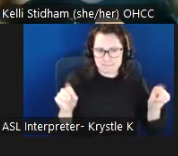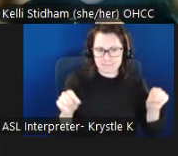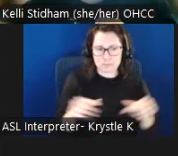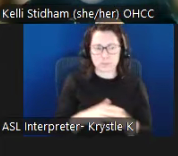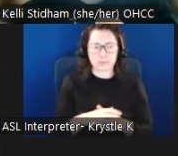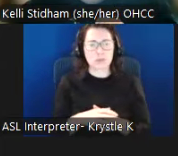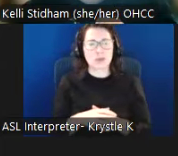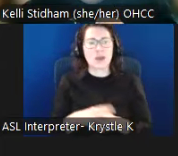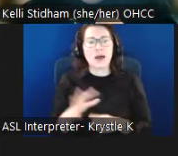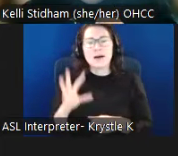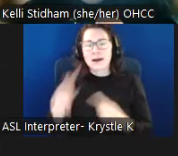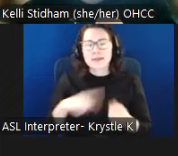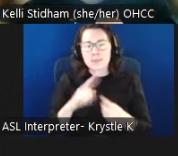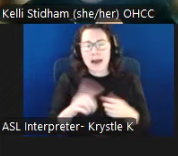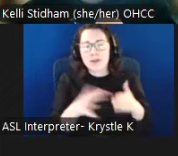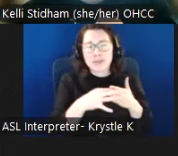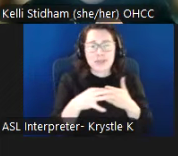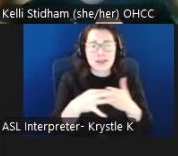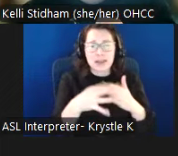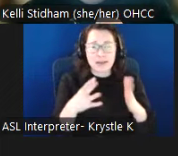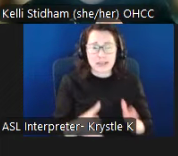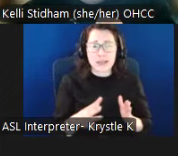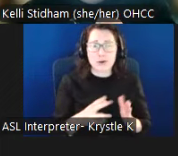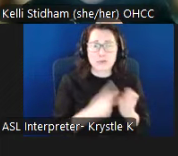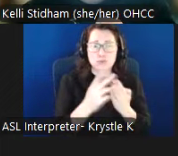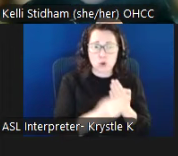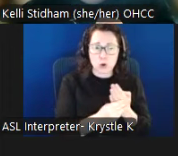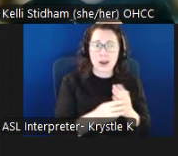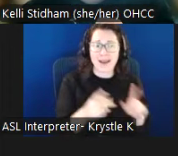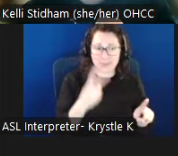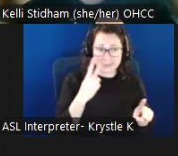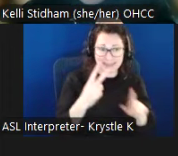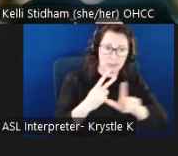navigator program. You can link to that